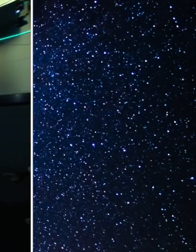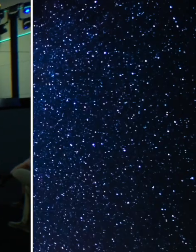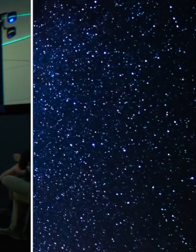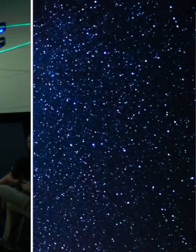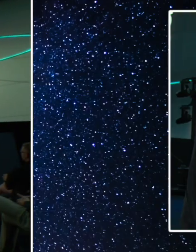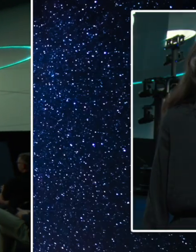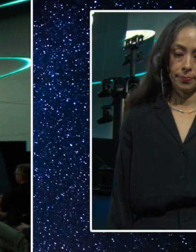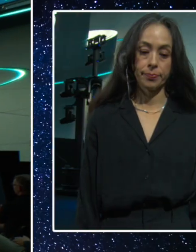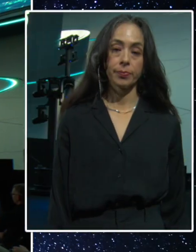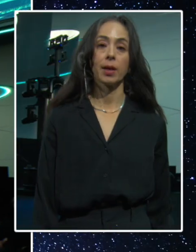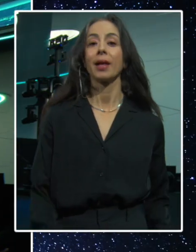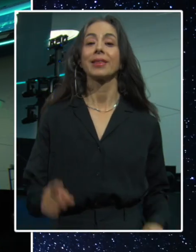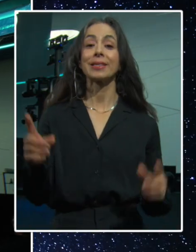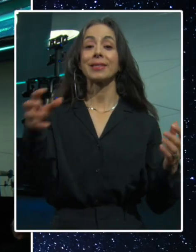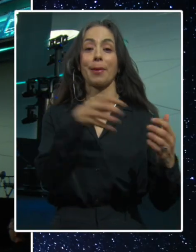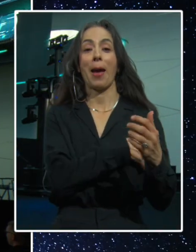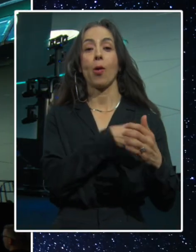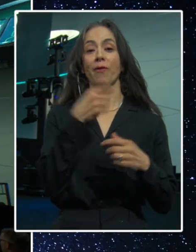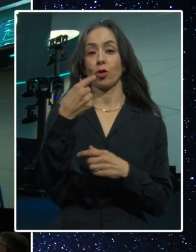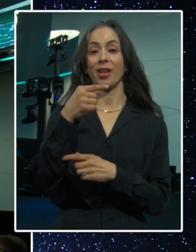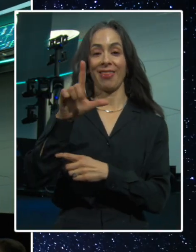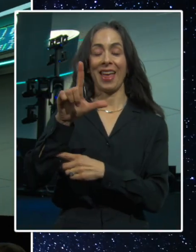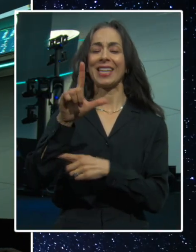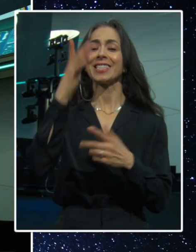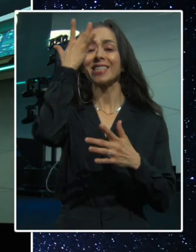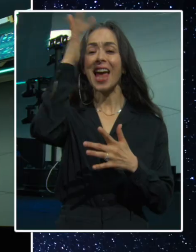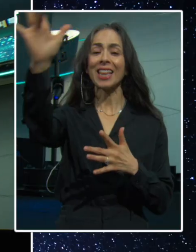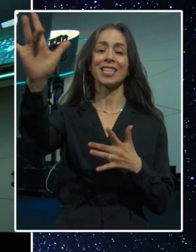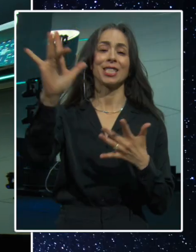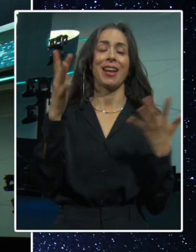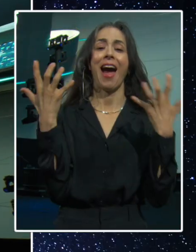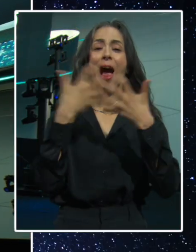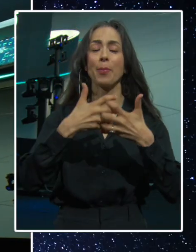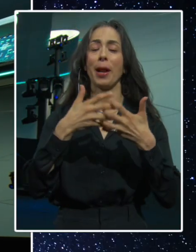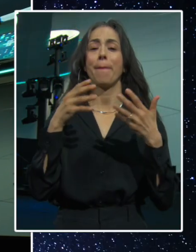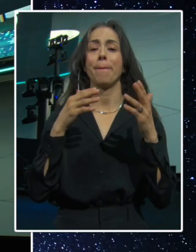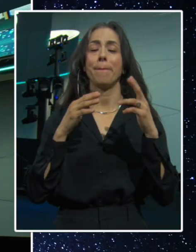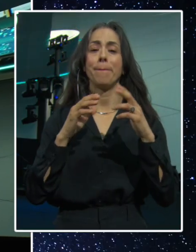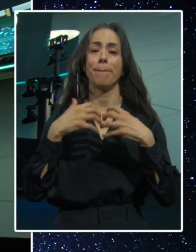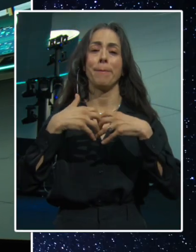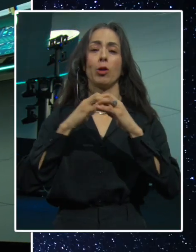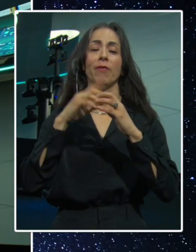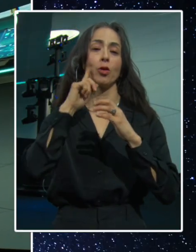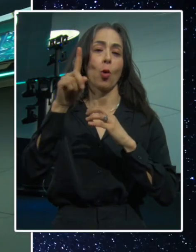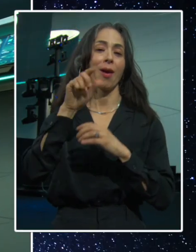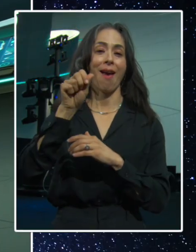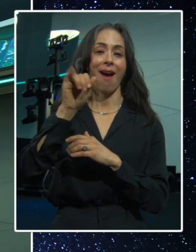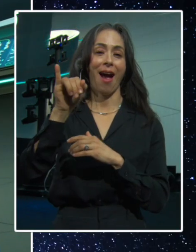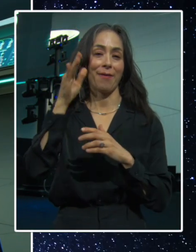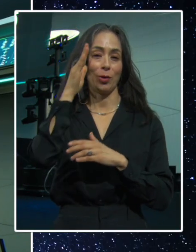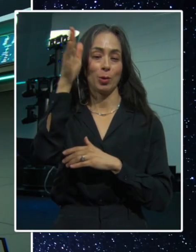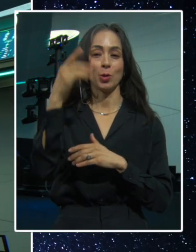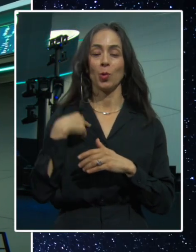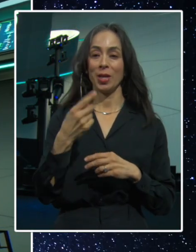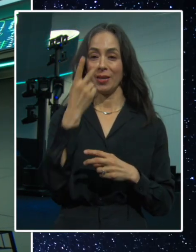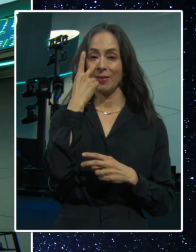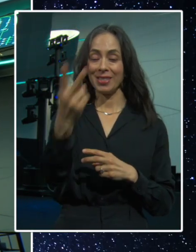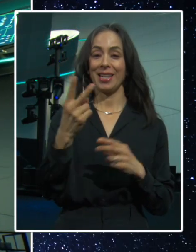This is the power of GreenLake. It is intelligent, hybrid and built for your AI future.